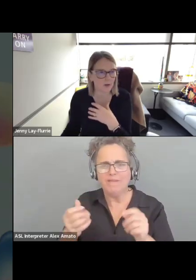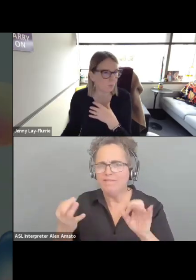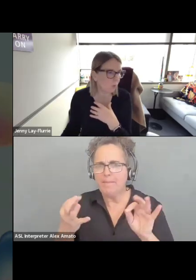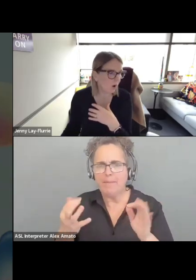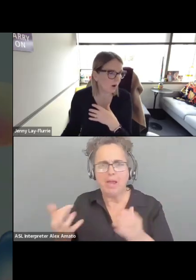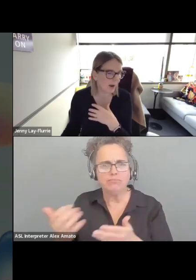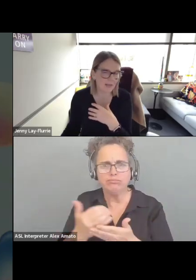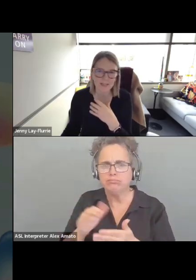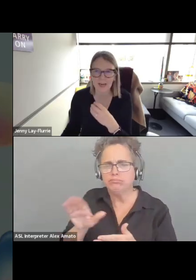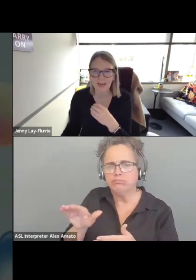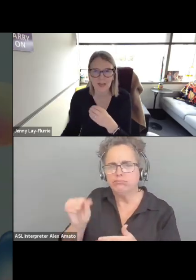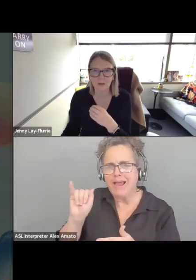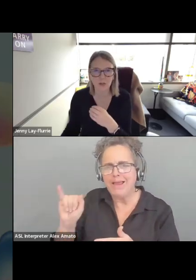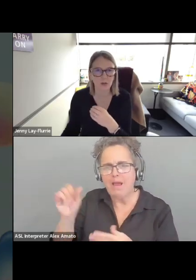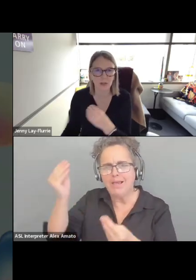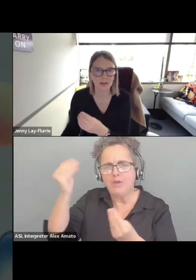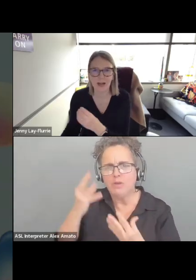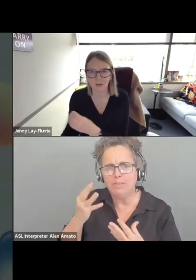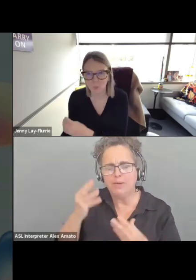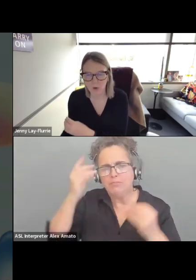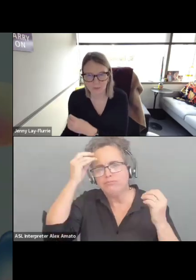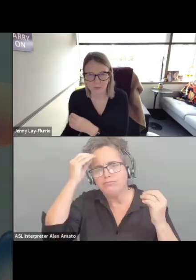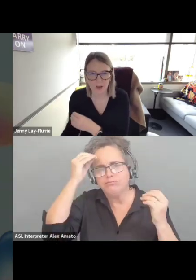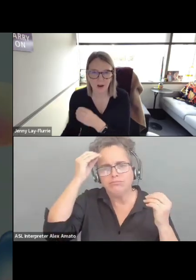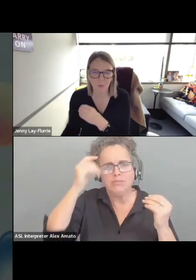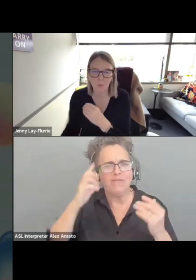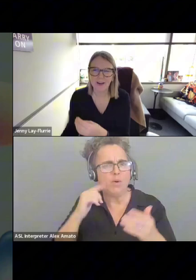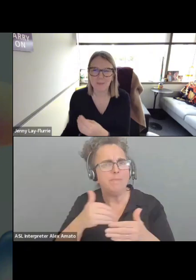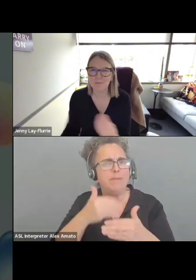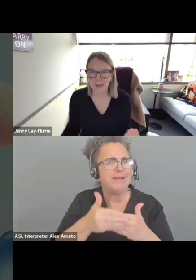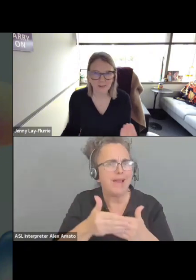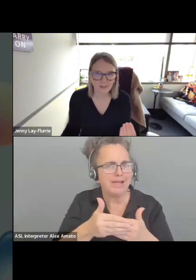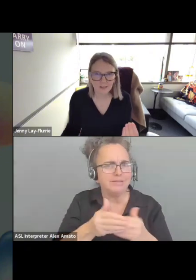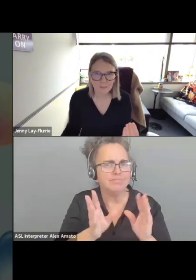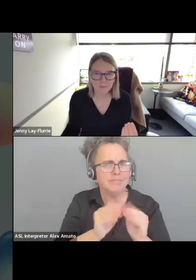that I can wallow and take into the next one? What did I miss?